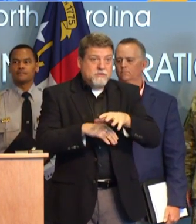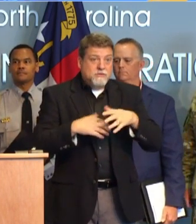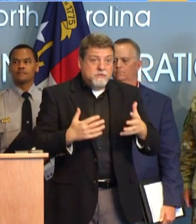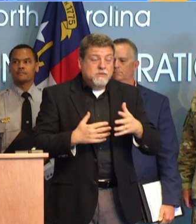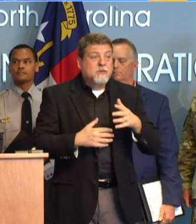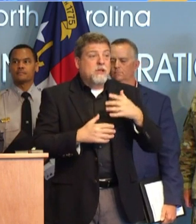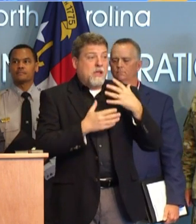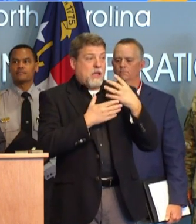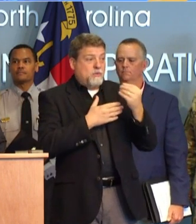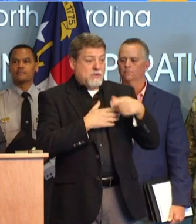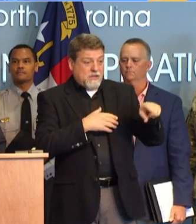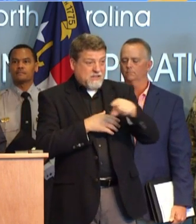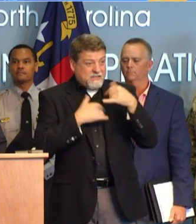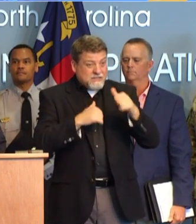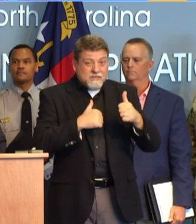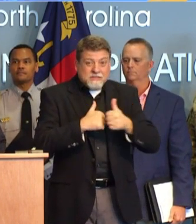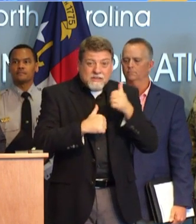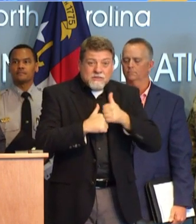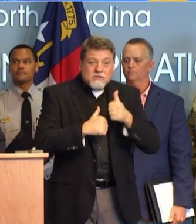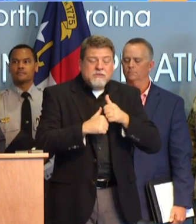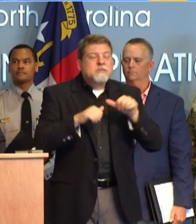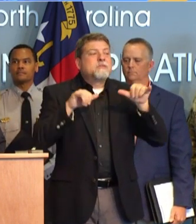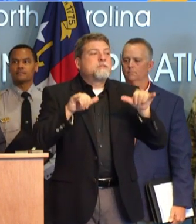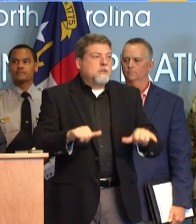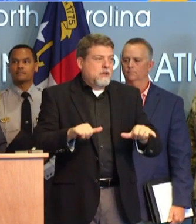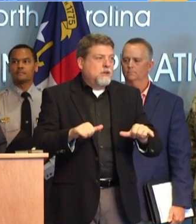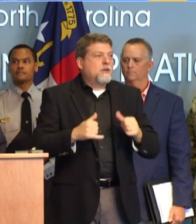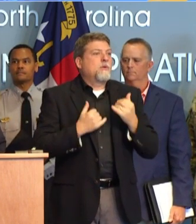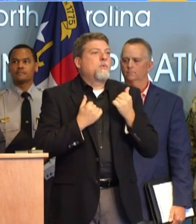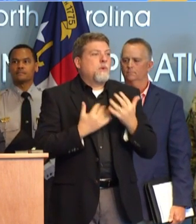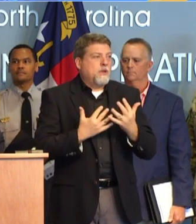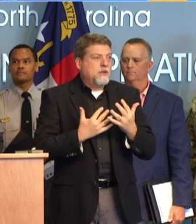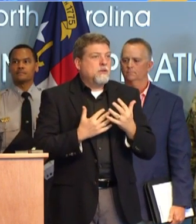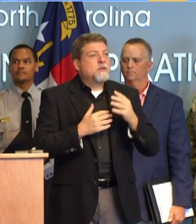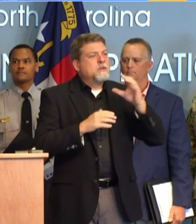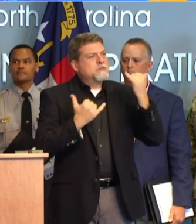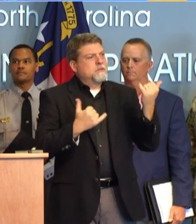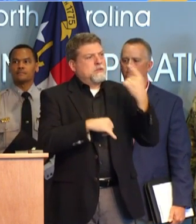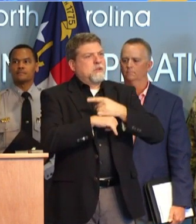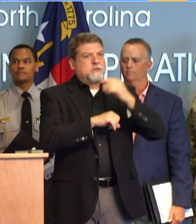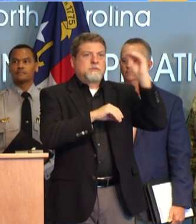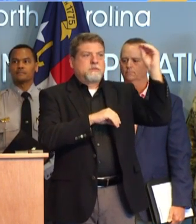BUT IN THE MEANTIME, MY MESSAGE IS SIMPLE. IF CONDITIONS IN YOUR AREA ARE STILL DANGEROUS, DON'T TAKE THE